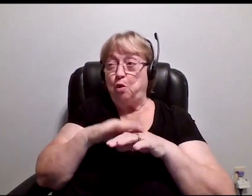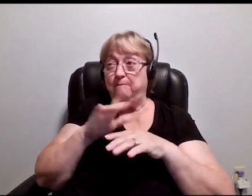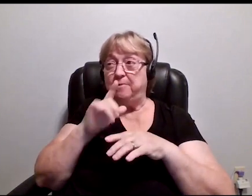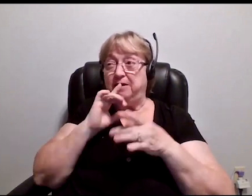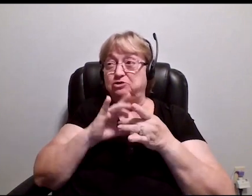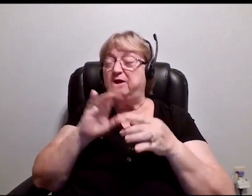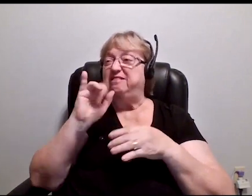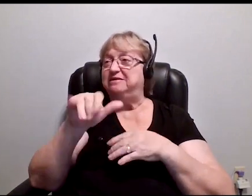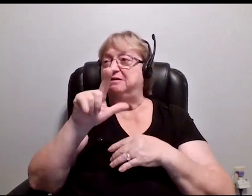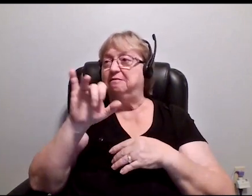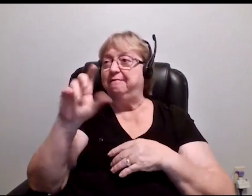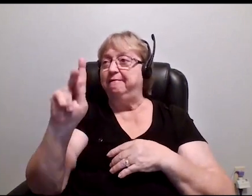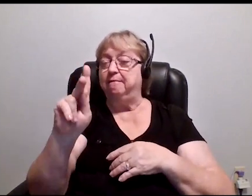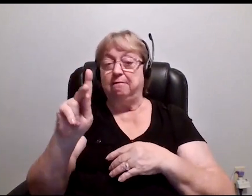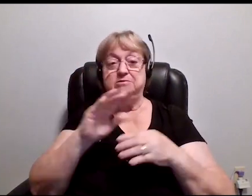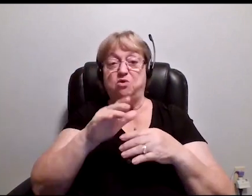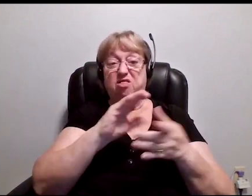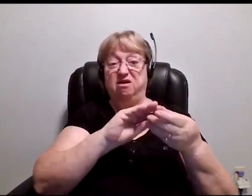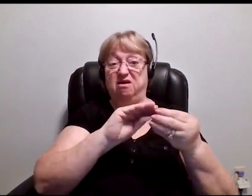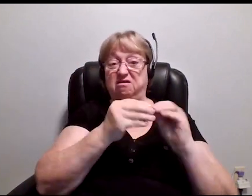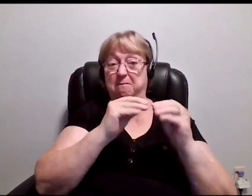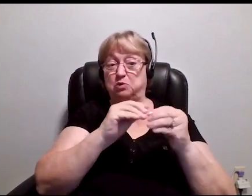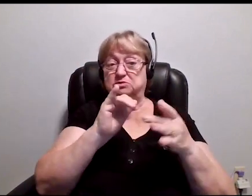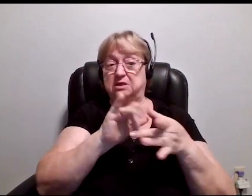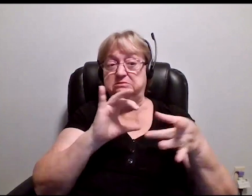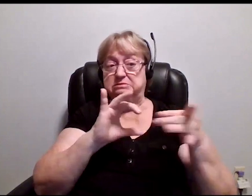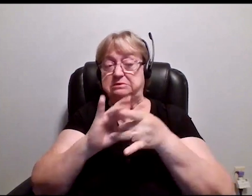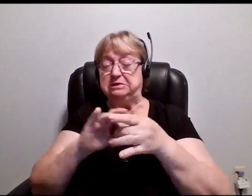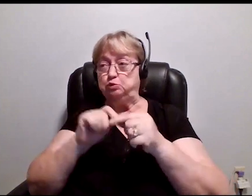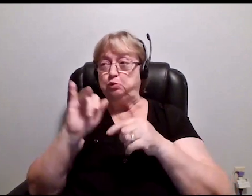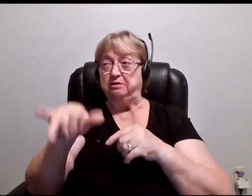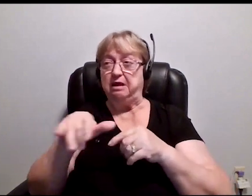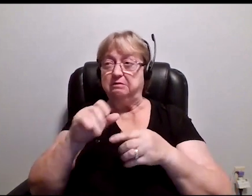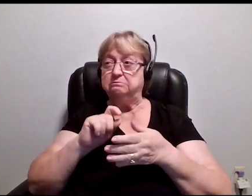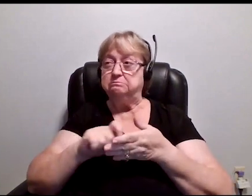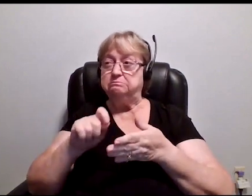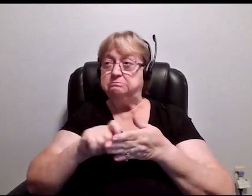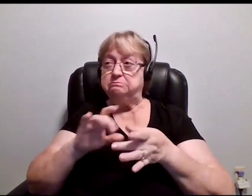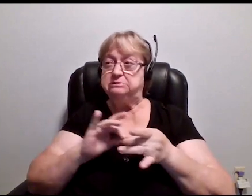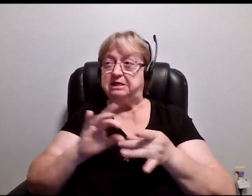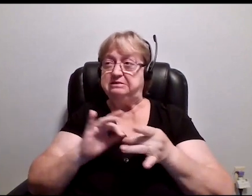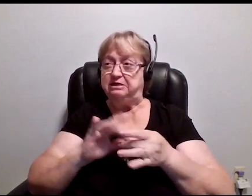so for example, all of those numbers, there are the links to the citations that have literature about that specific thing.